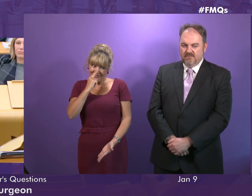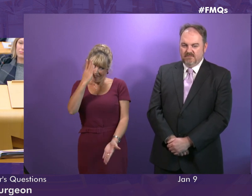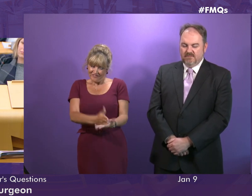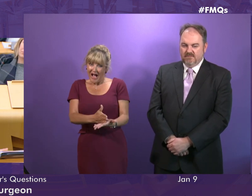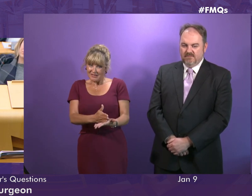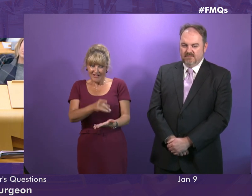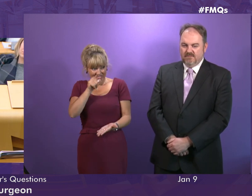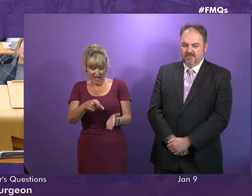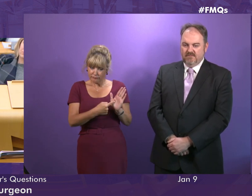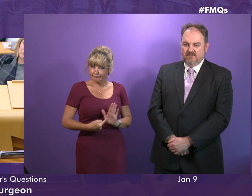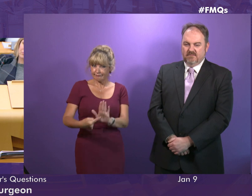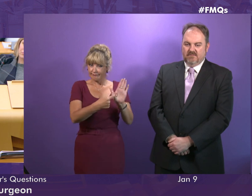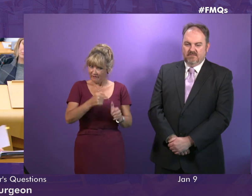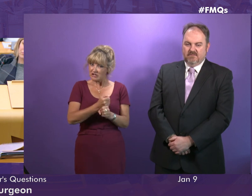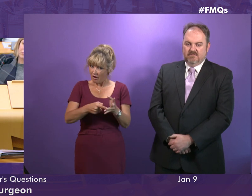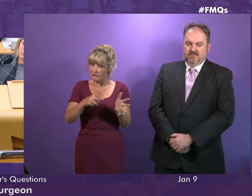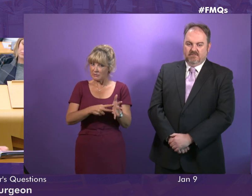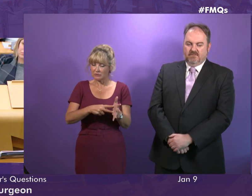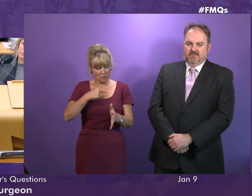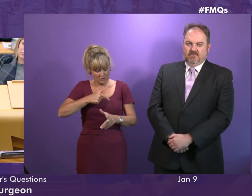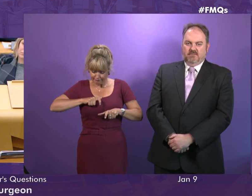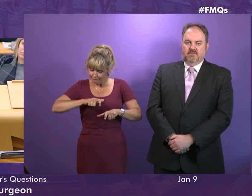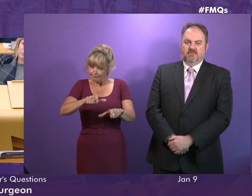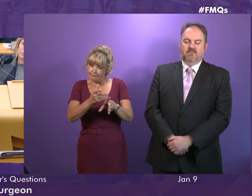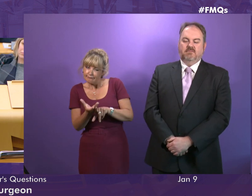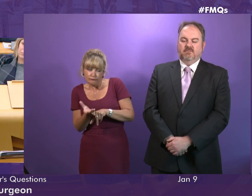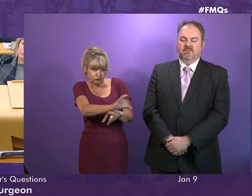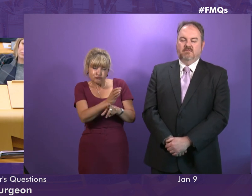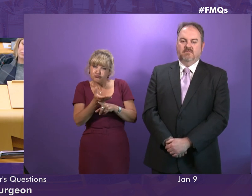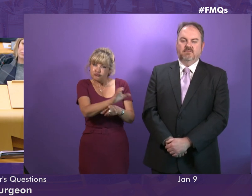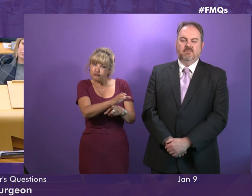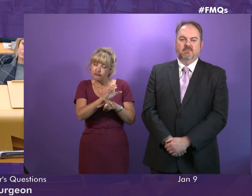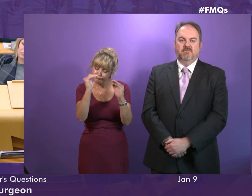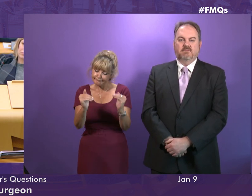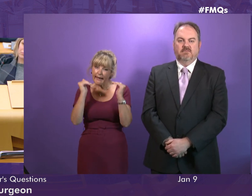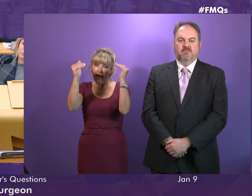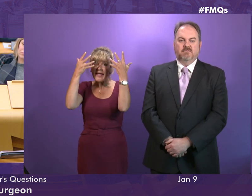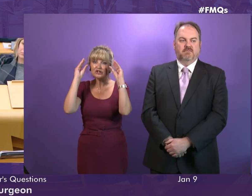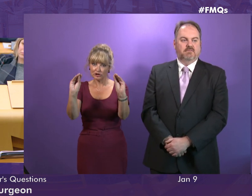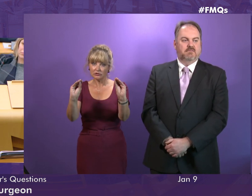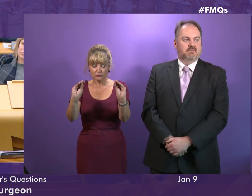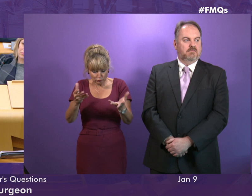of this Government. We are continuing to invest strongly in higher education and in supporting young people to